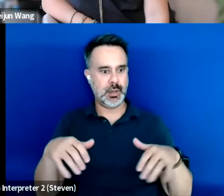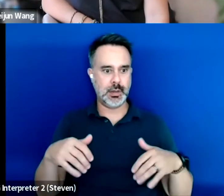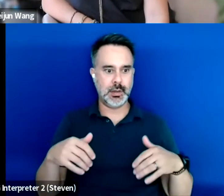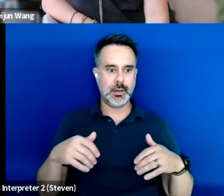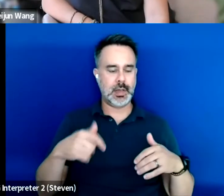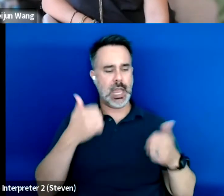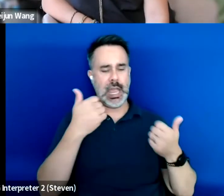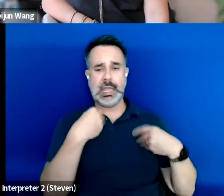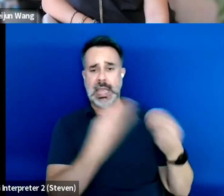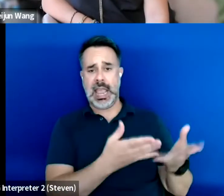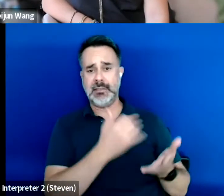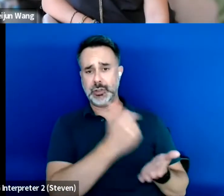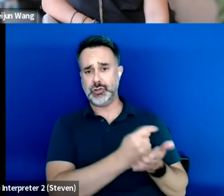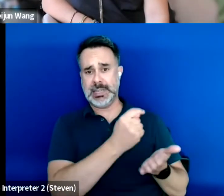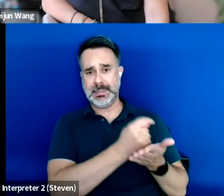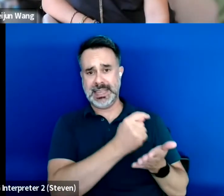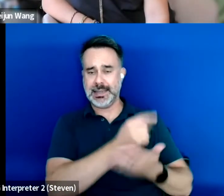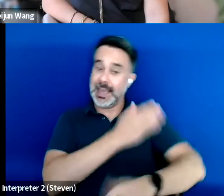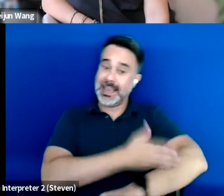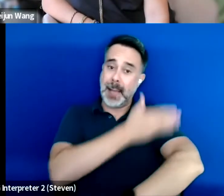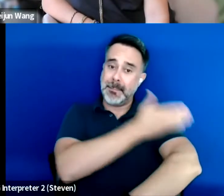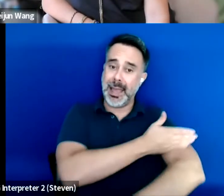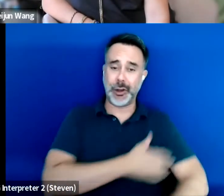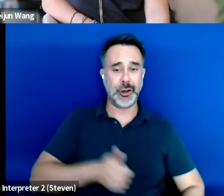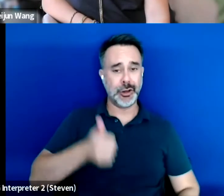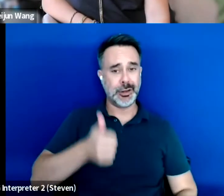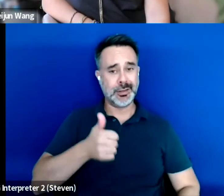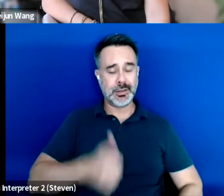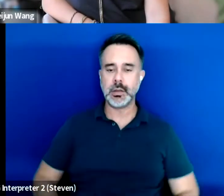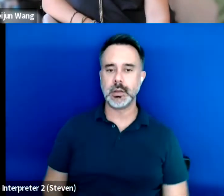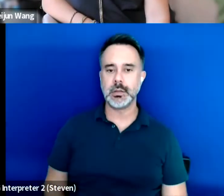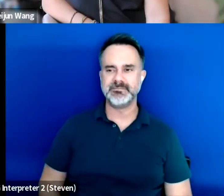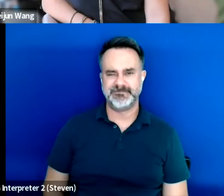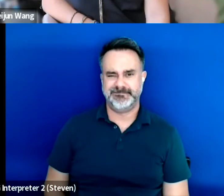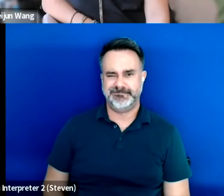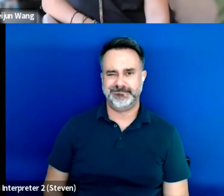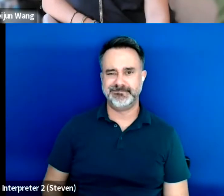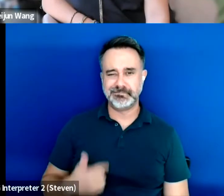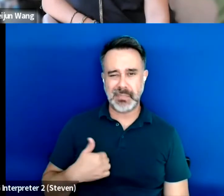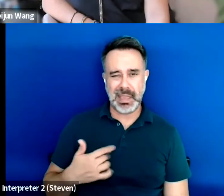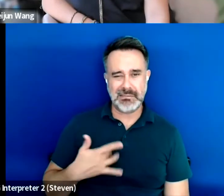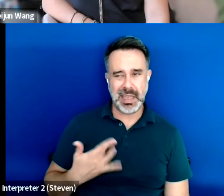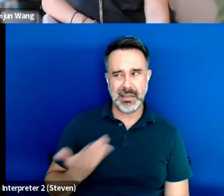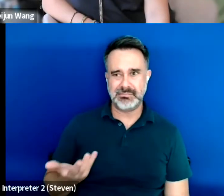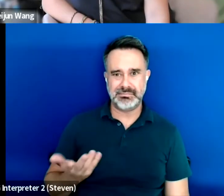And then the -- the majority of it was the story of healing as an adult and,